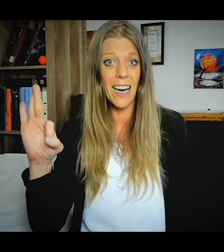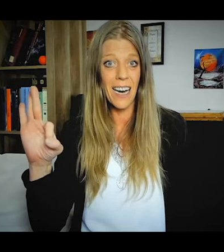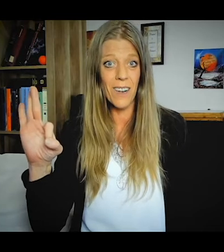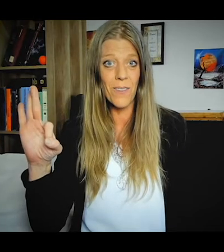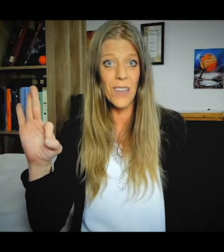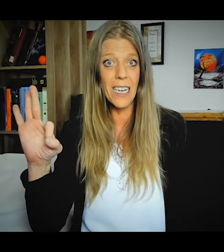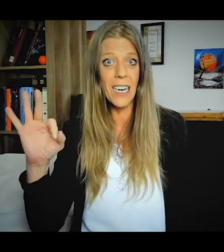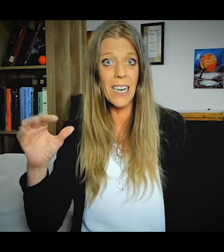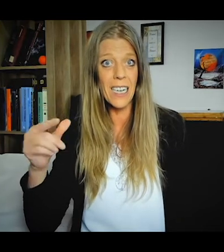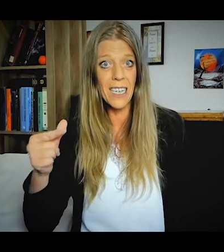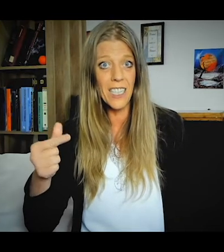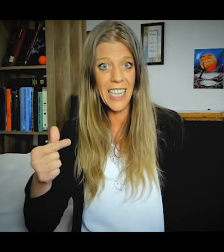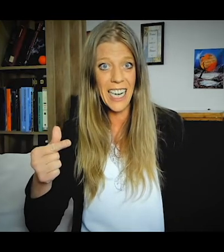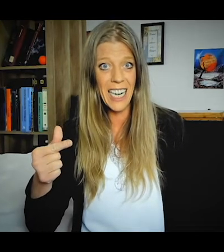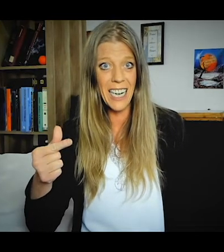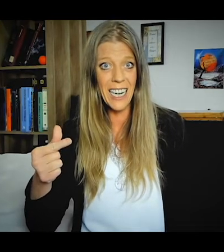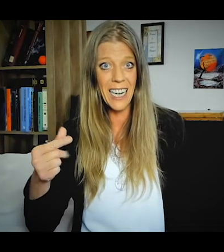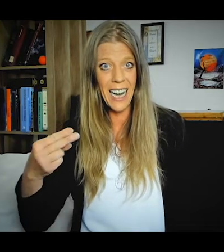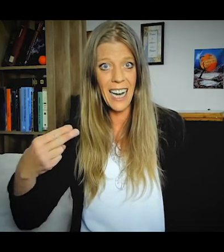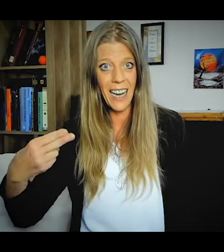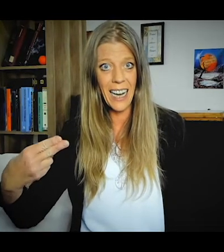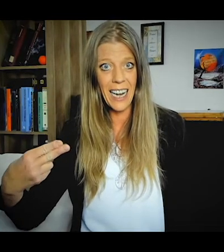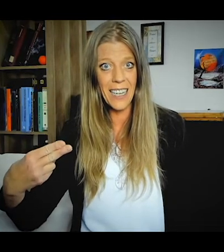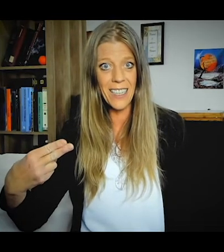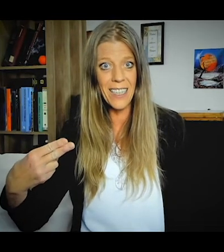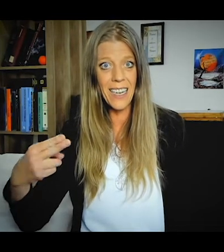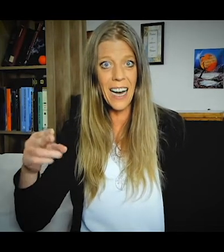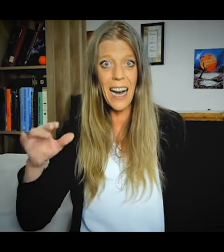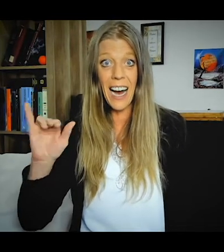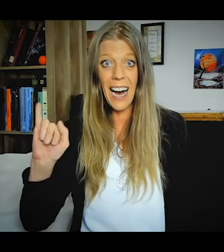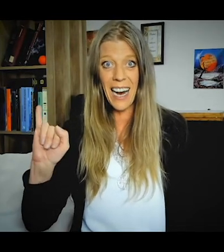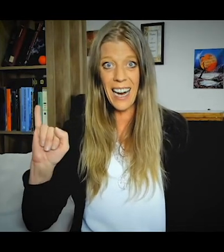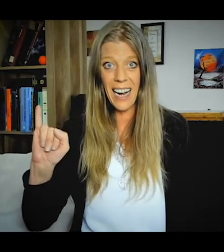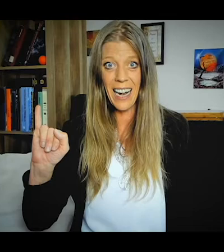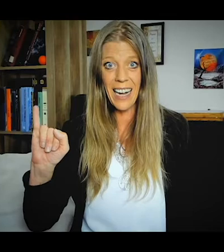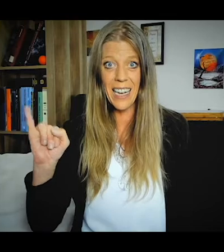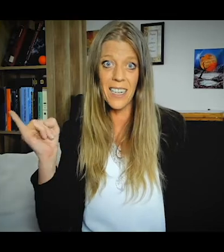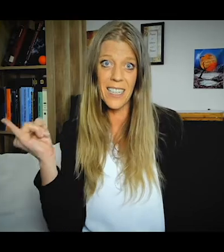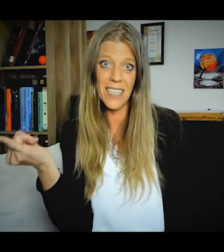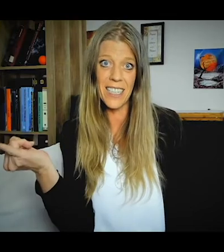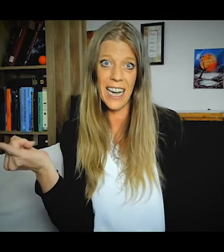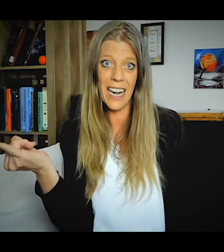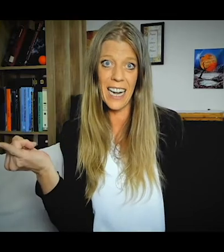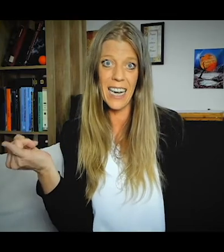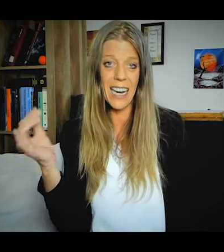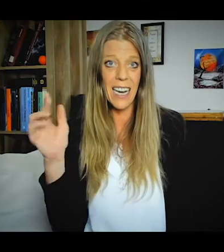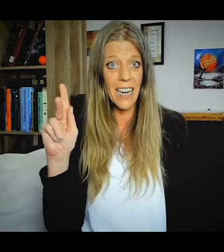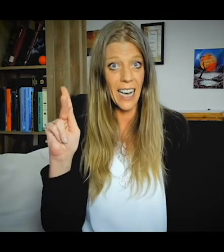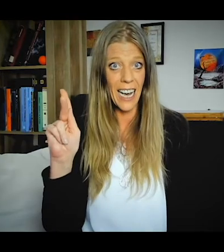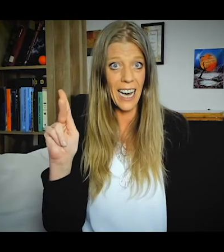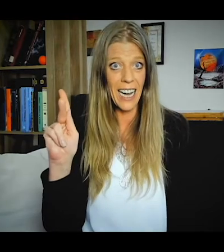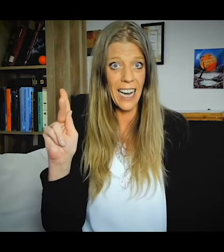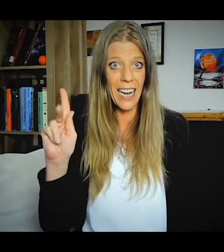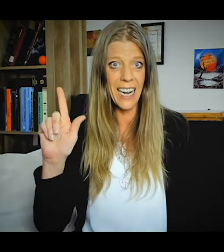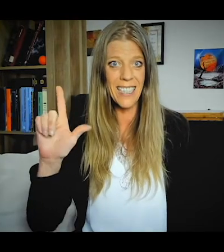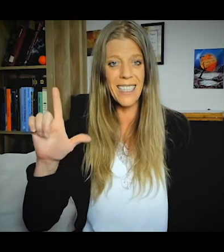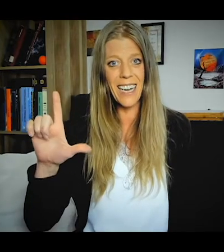F G H I J K